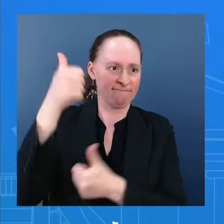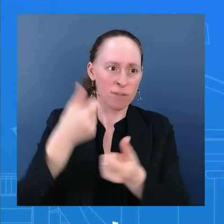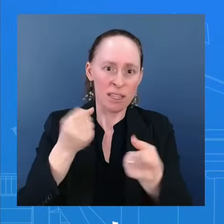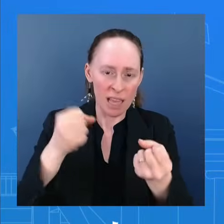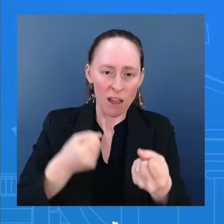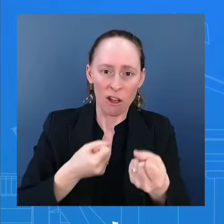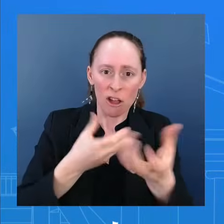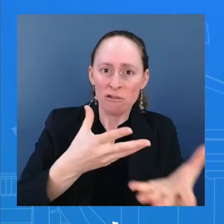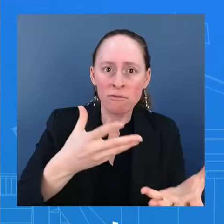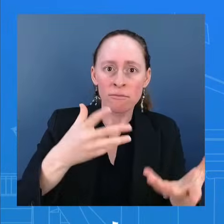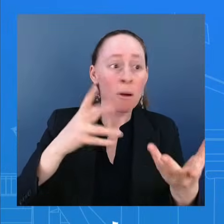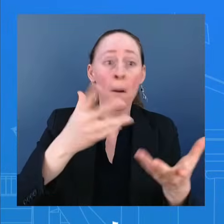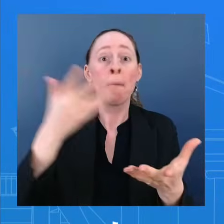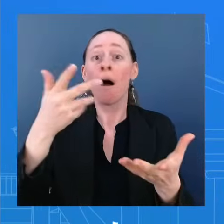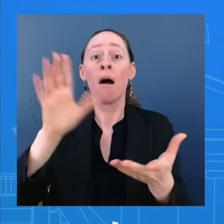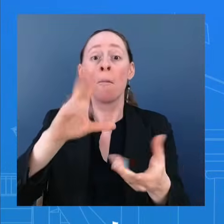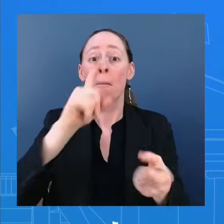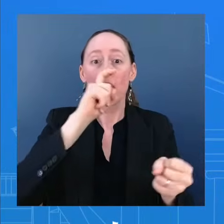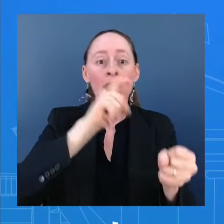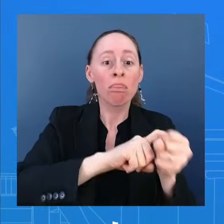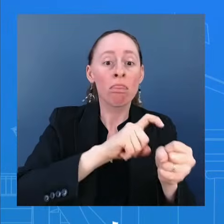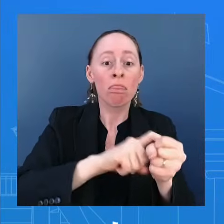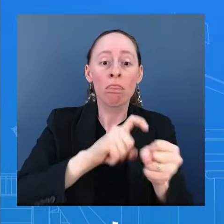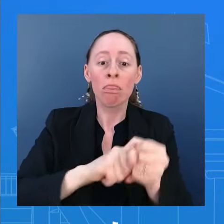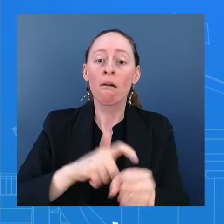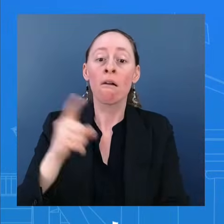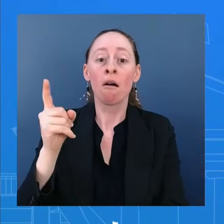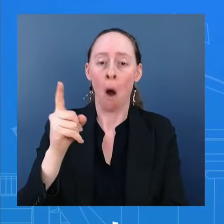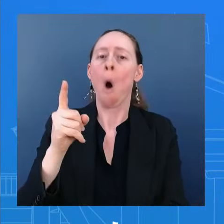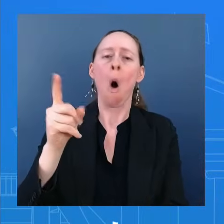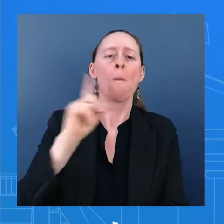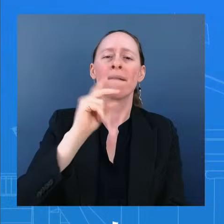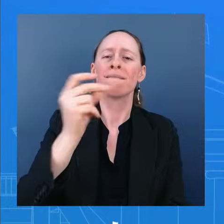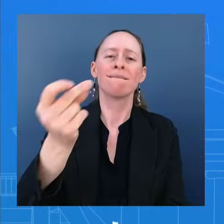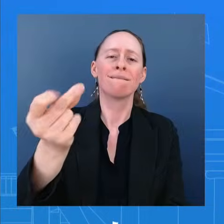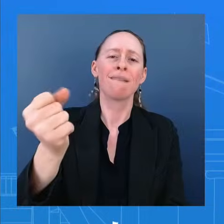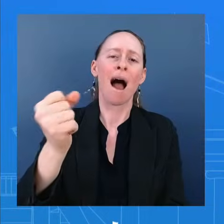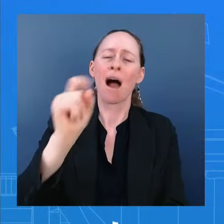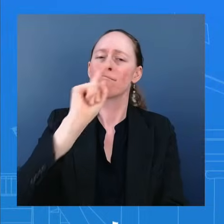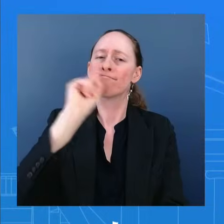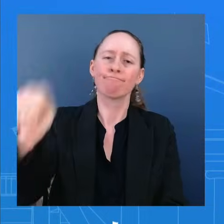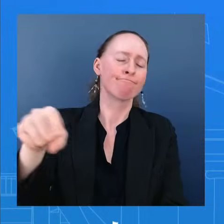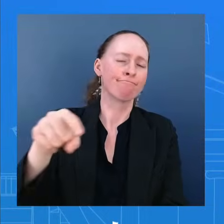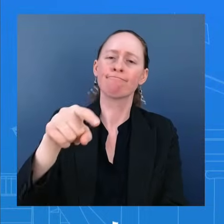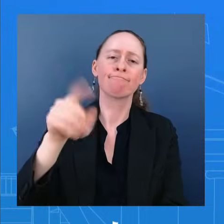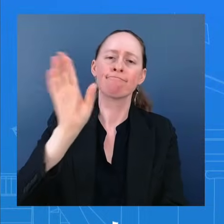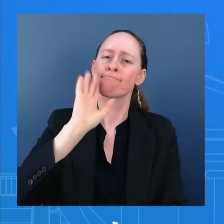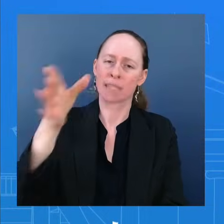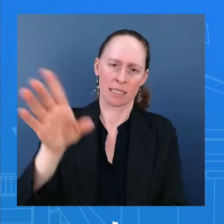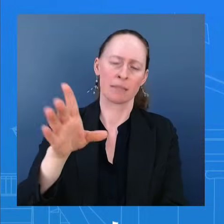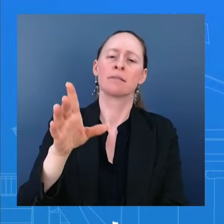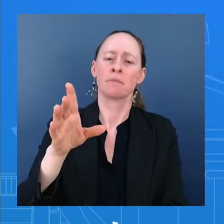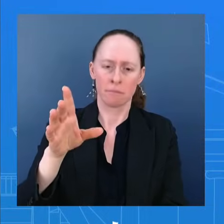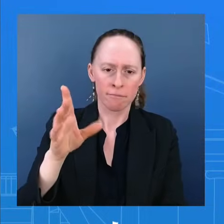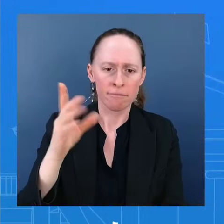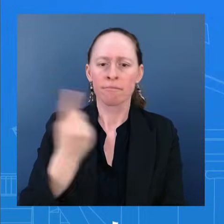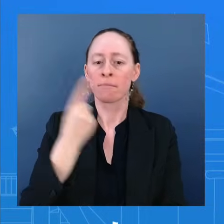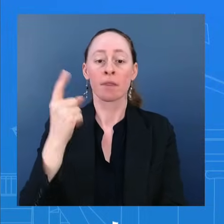he would issue the appropriate directives to -- to not only law enforcement but perhaps even the military if that was needed.